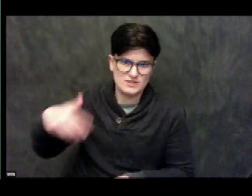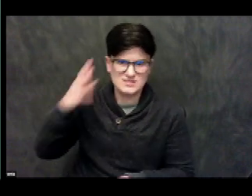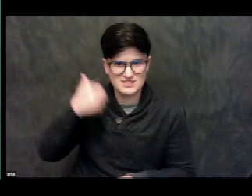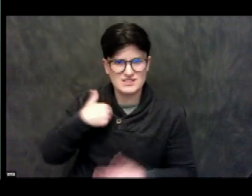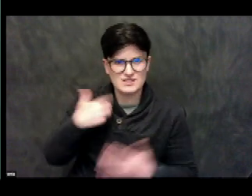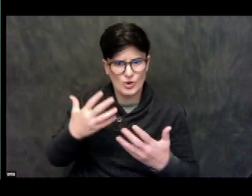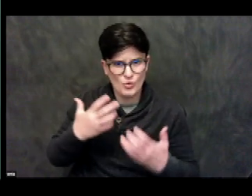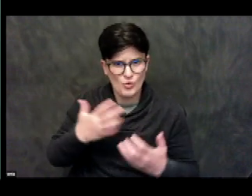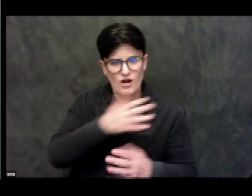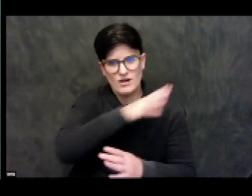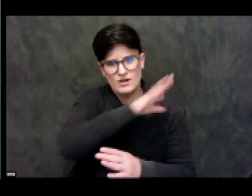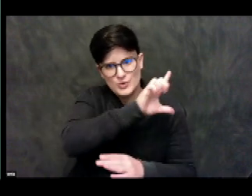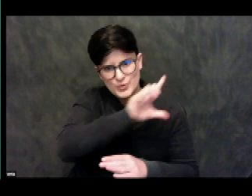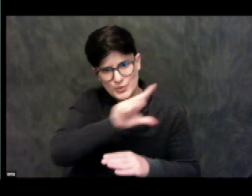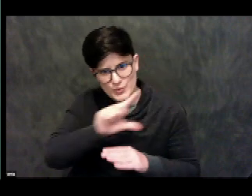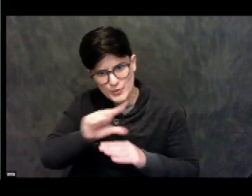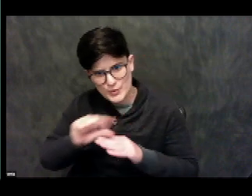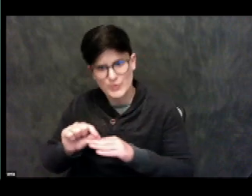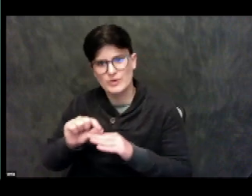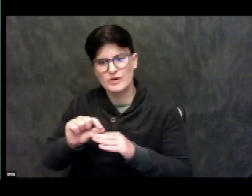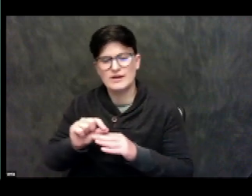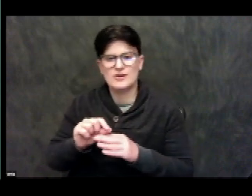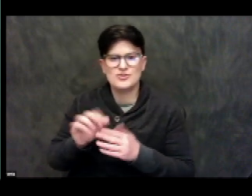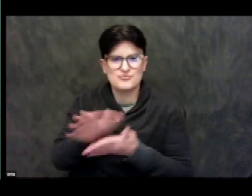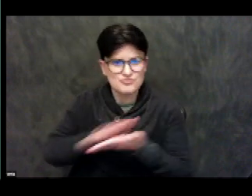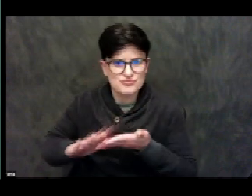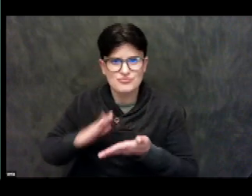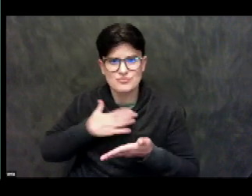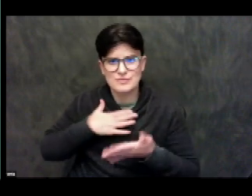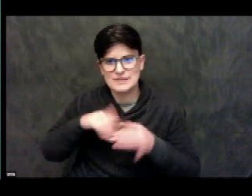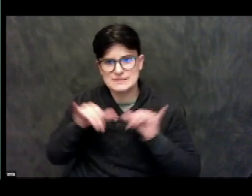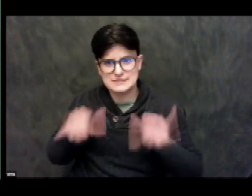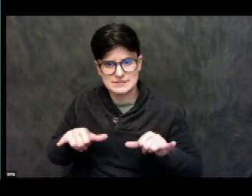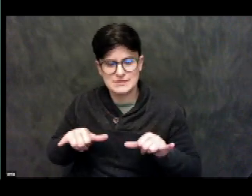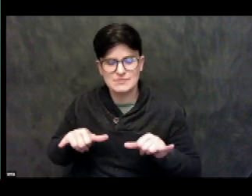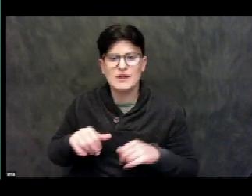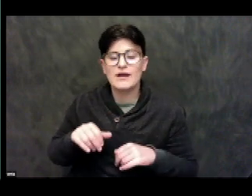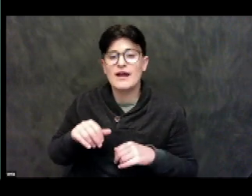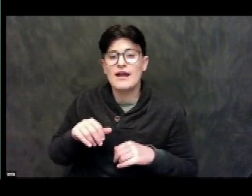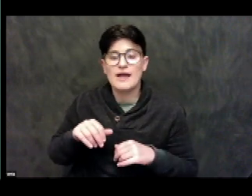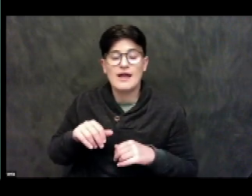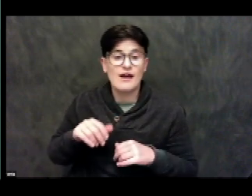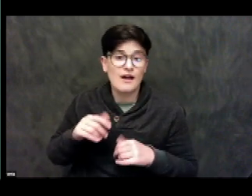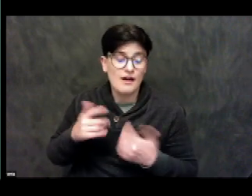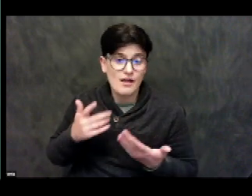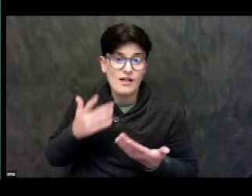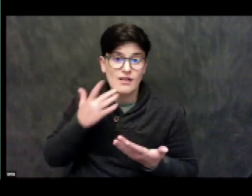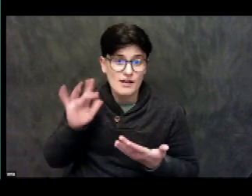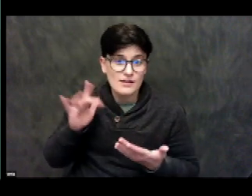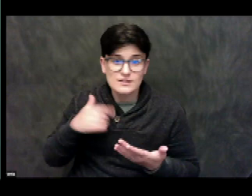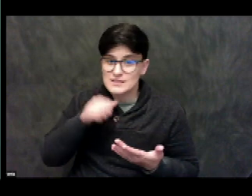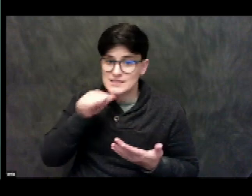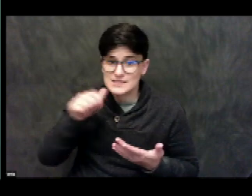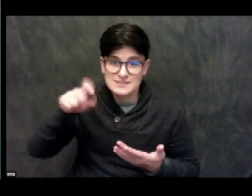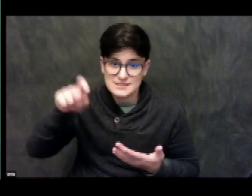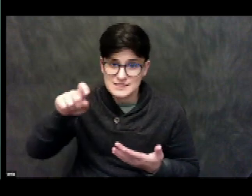completely out of my system. Unfortunately, I didn't end up actually needing it, and I was not having leg spasms anymore,